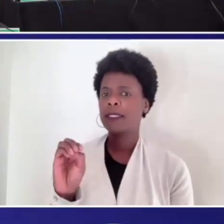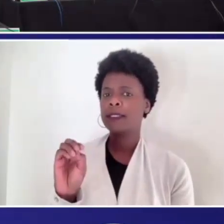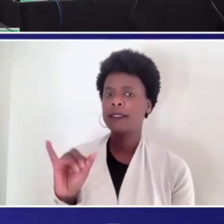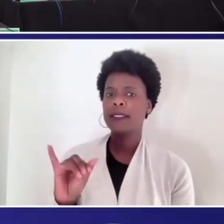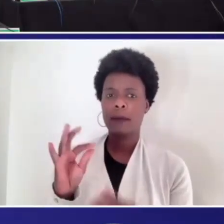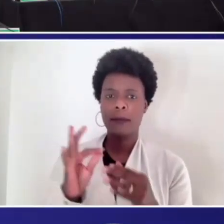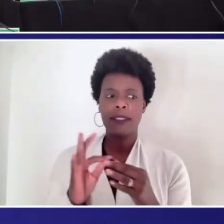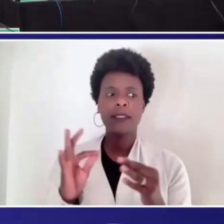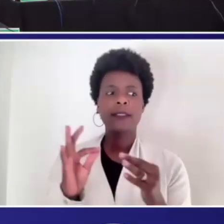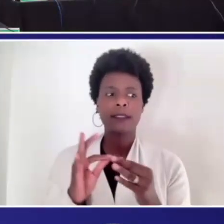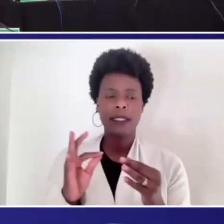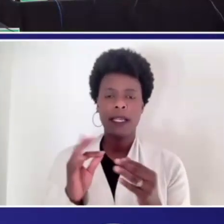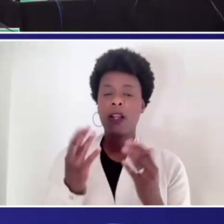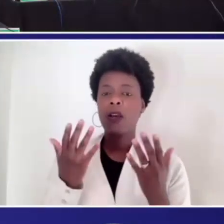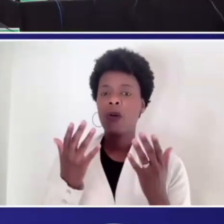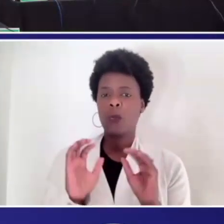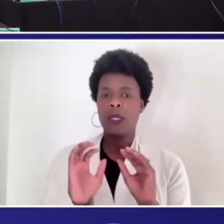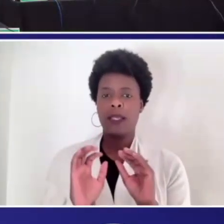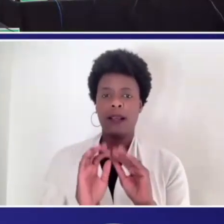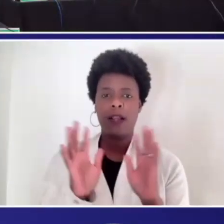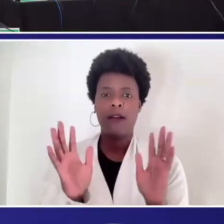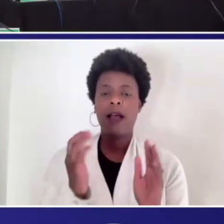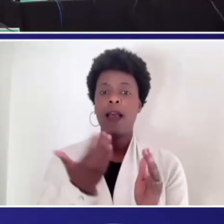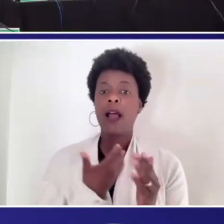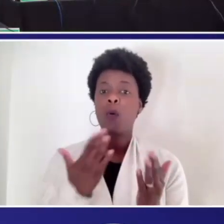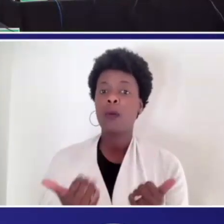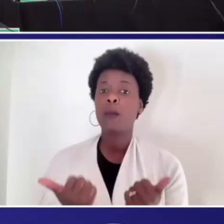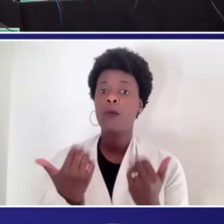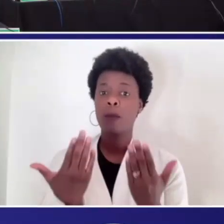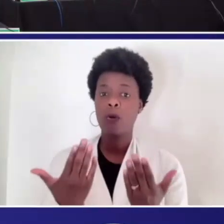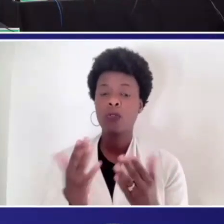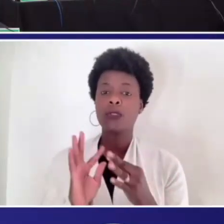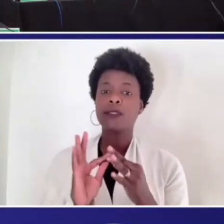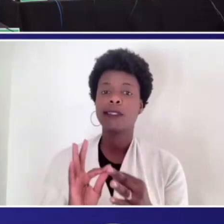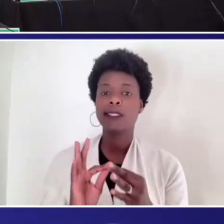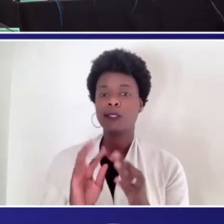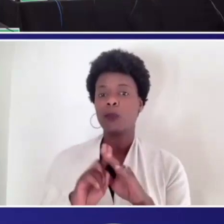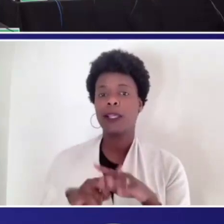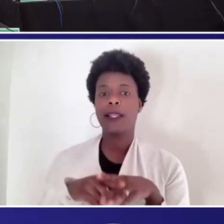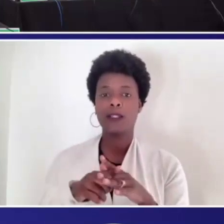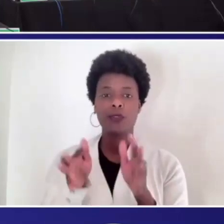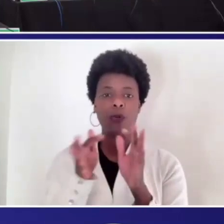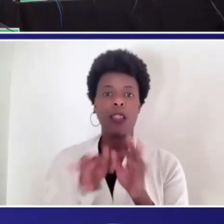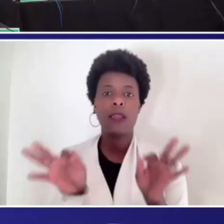we clarified our proposal in terms of our initial language, what we had talked about